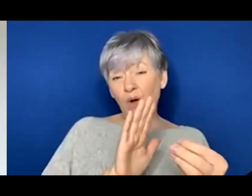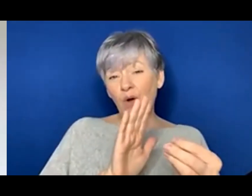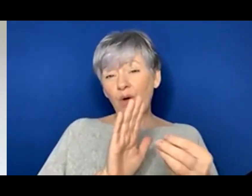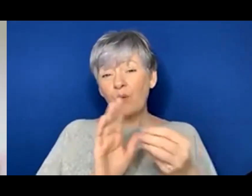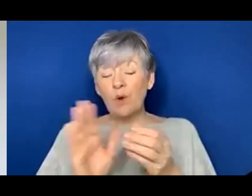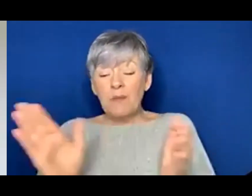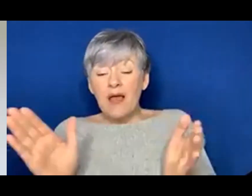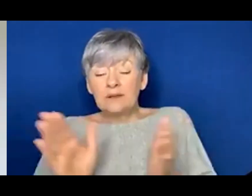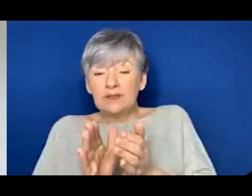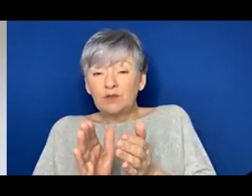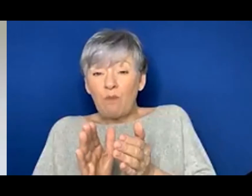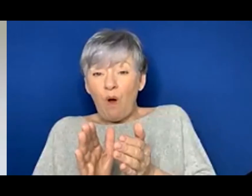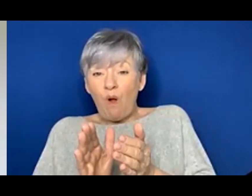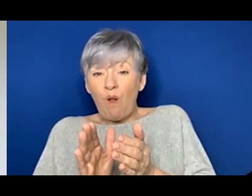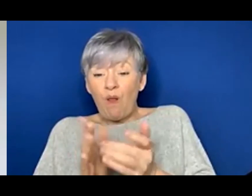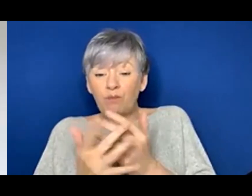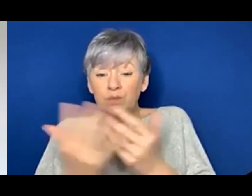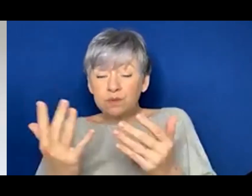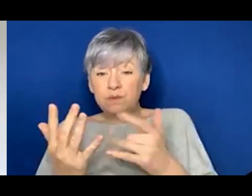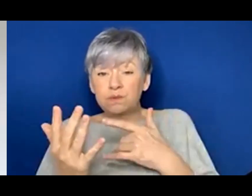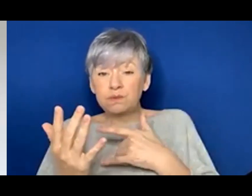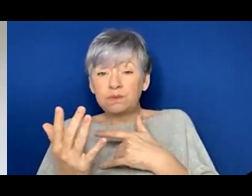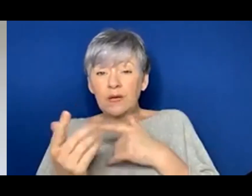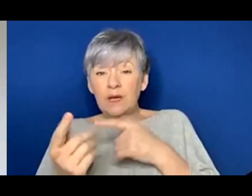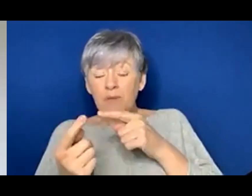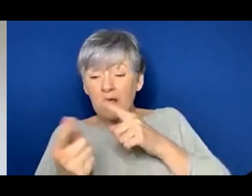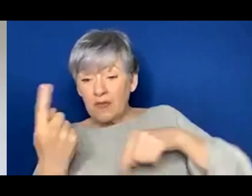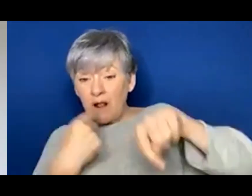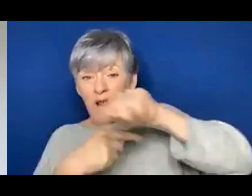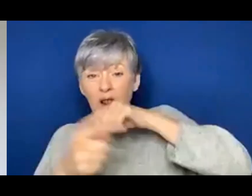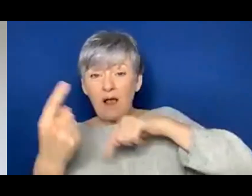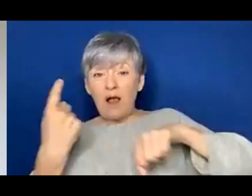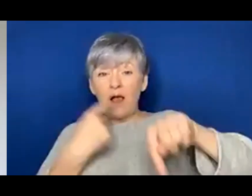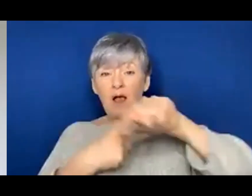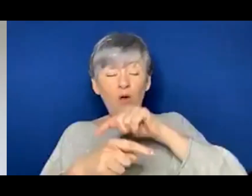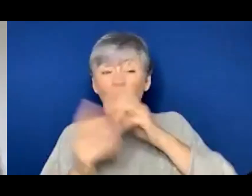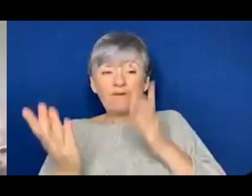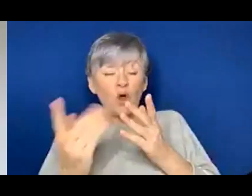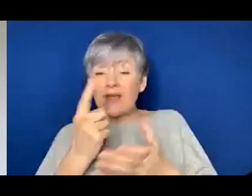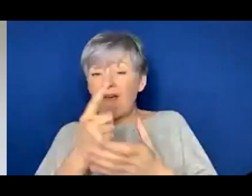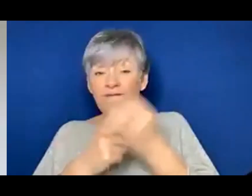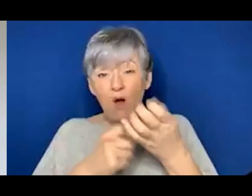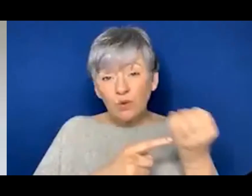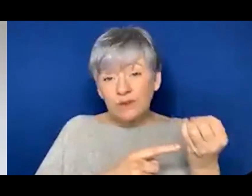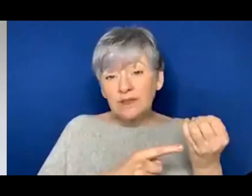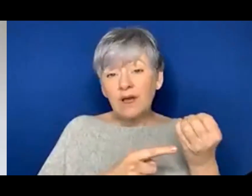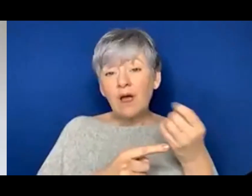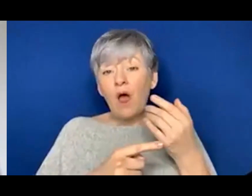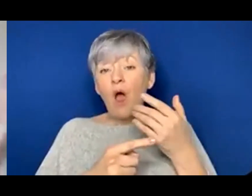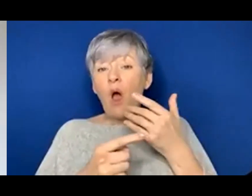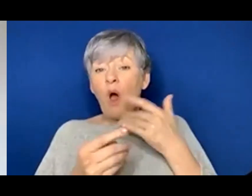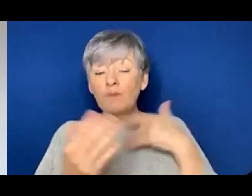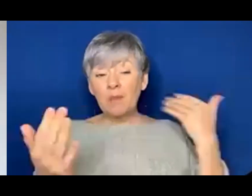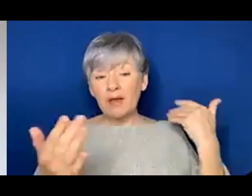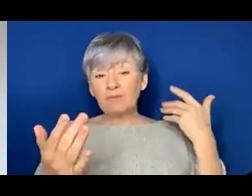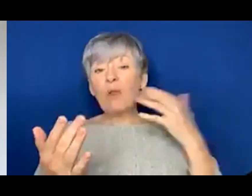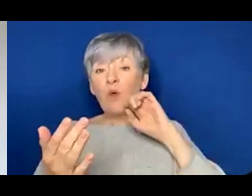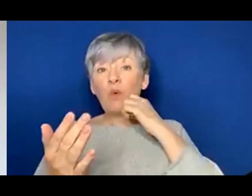and we haven't found them, or yet to come to the forefront or had the opportunity to do